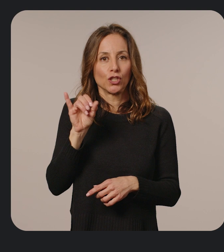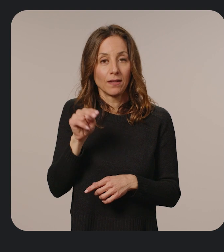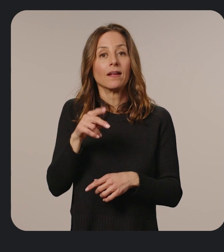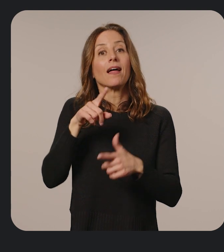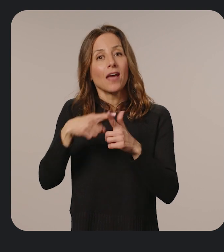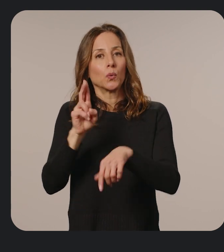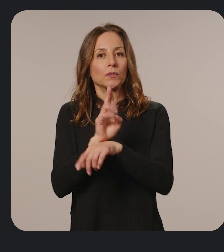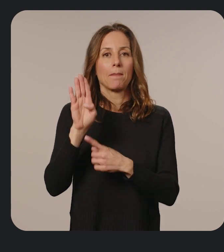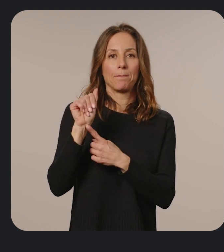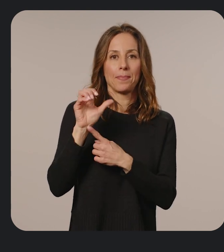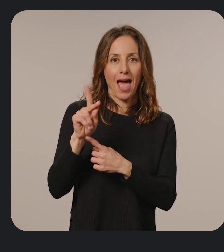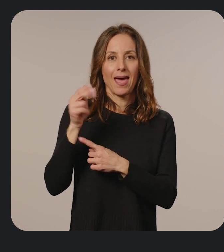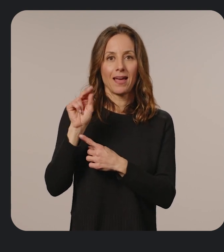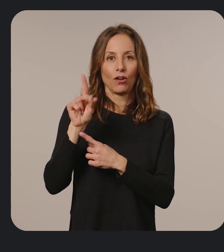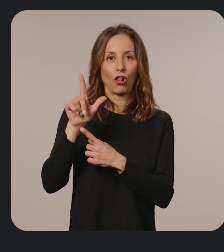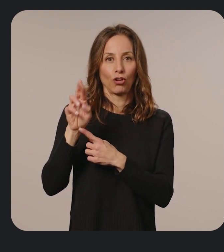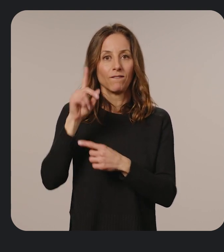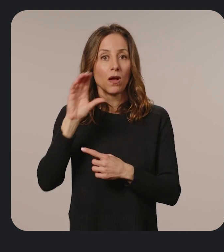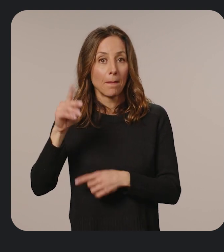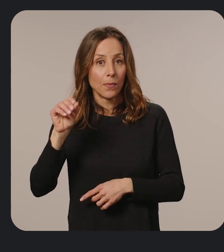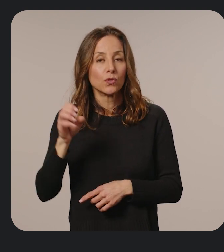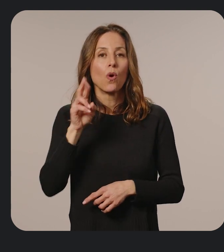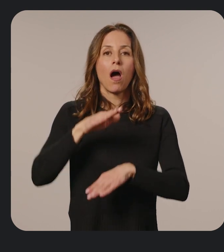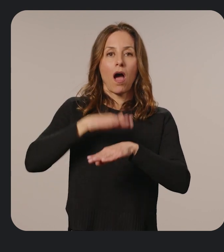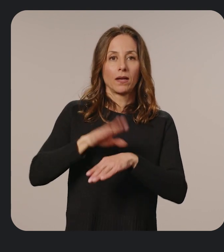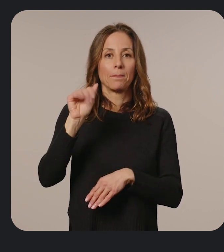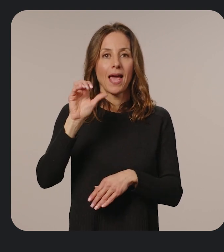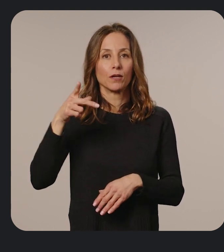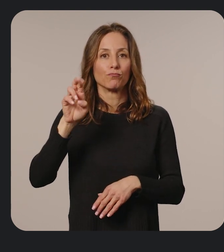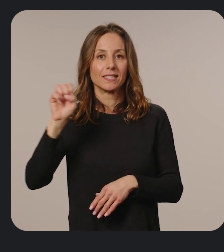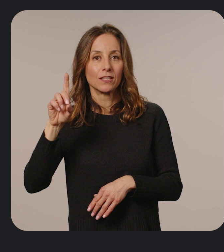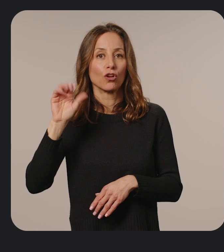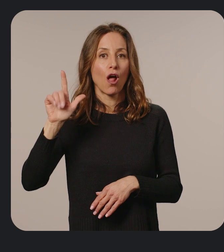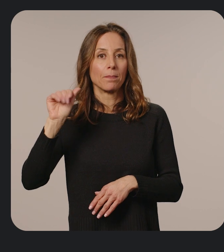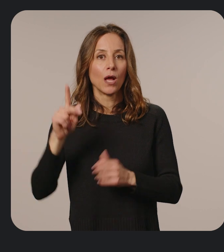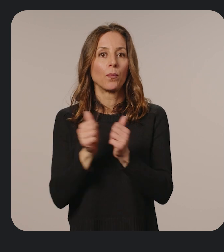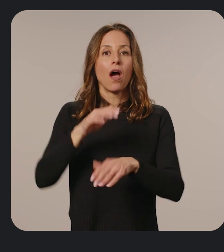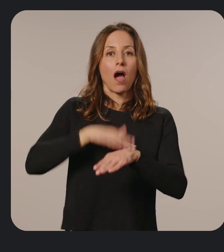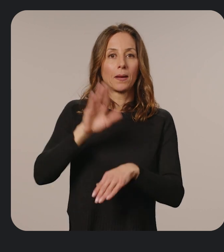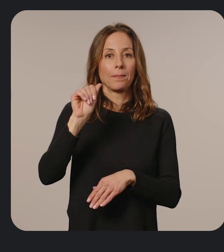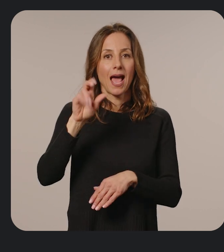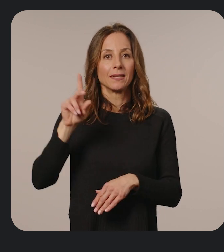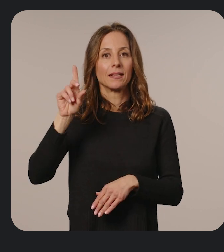to the latest version and use BackHandler for Compose or onBackPressed callback with onBackPressed dispatcher